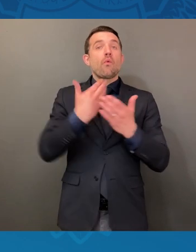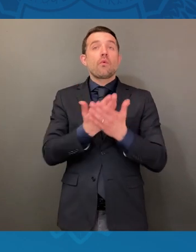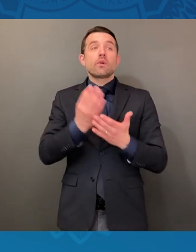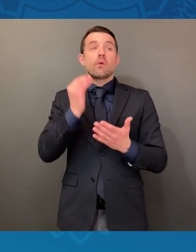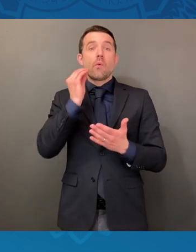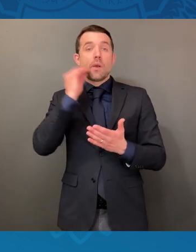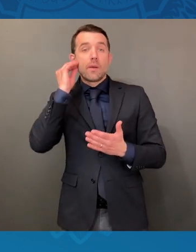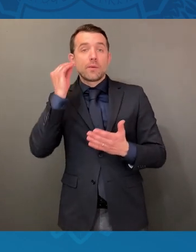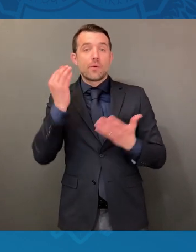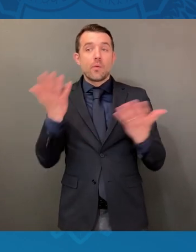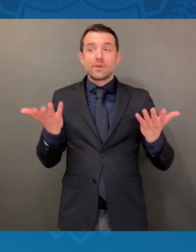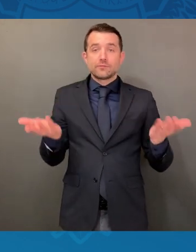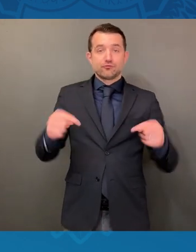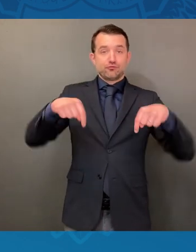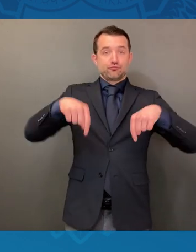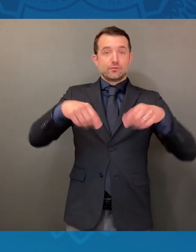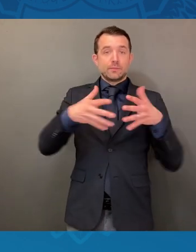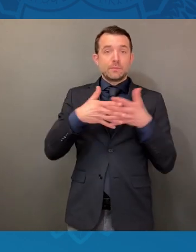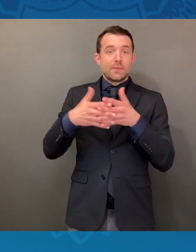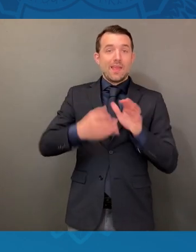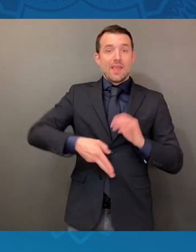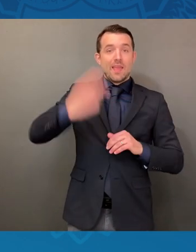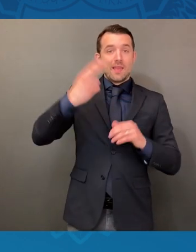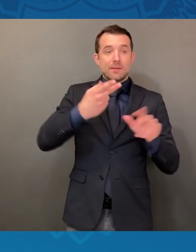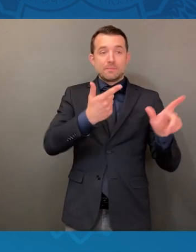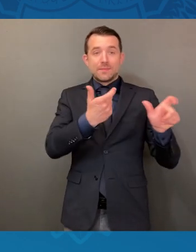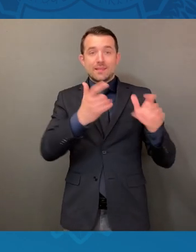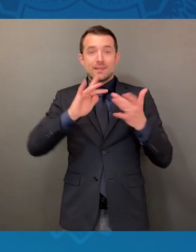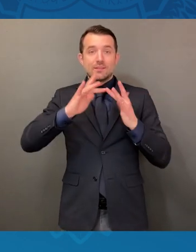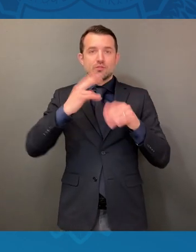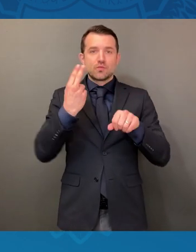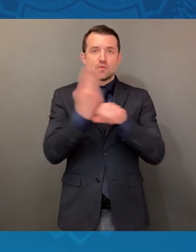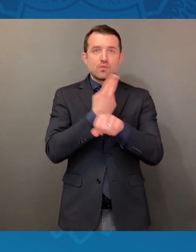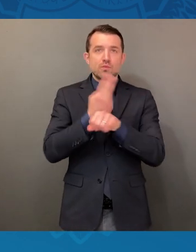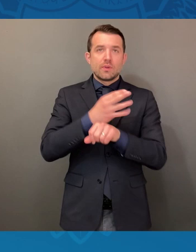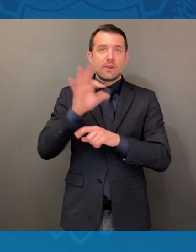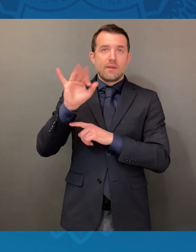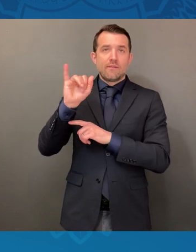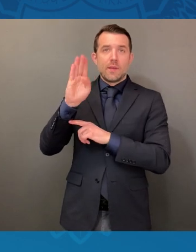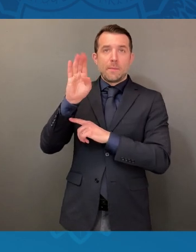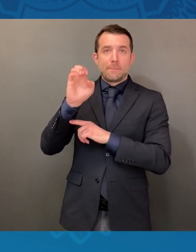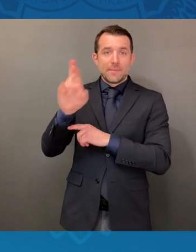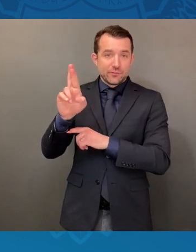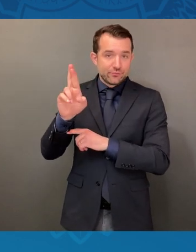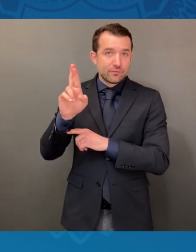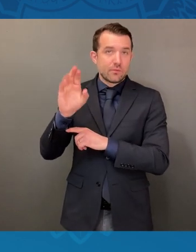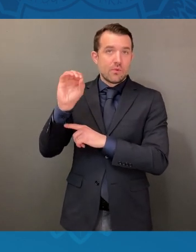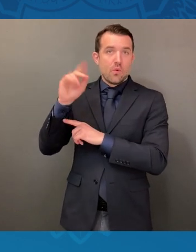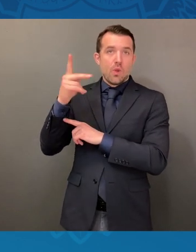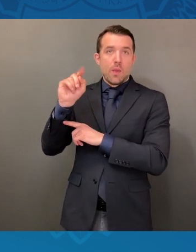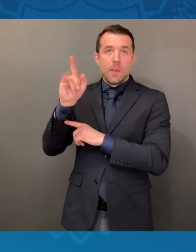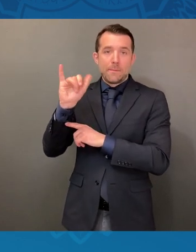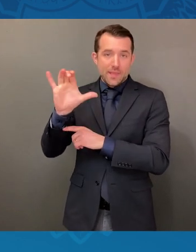it through fiber optic cables. However, there are millions of homes around our nation,